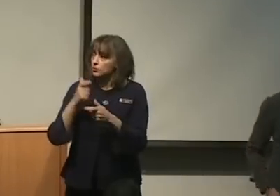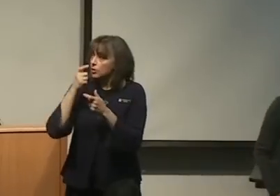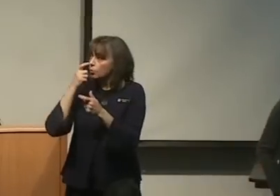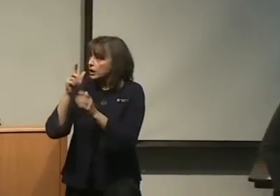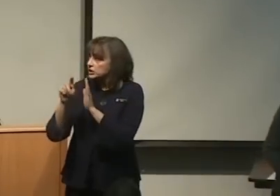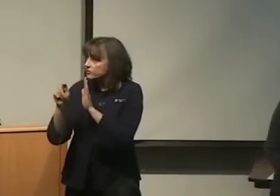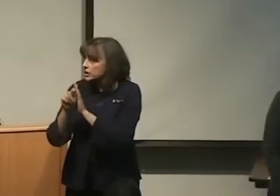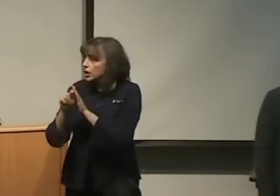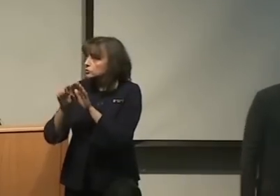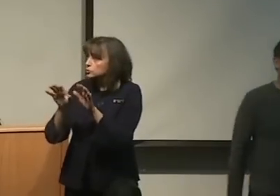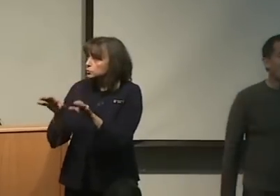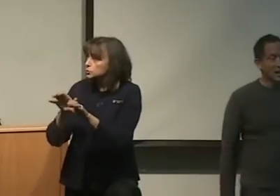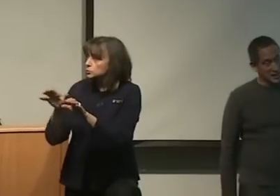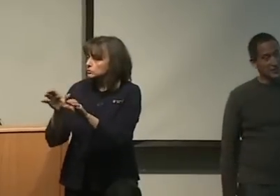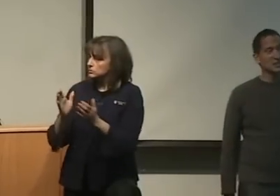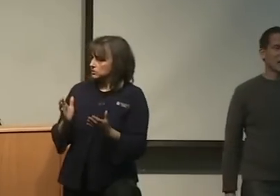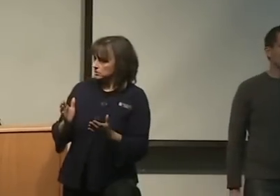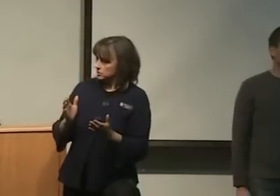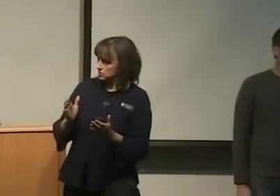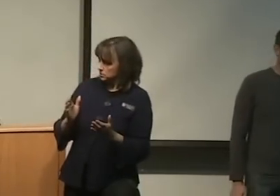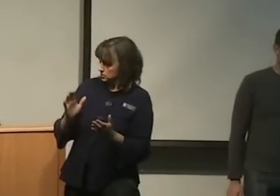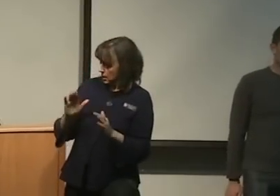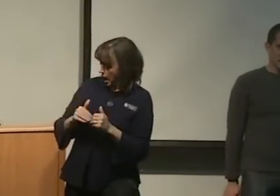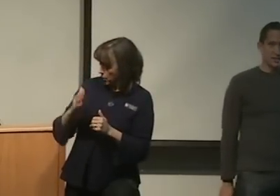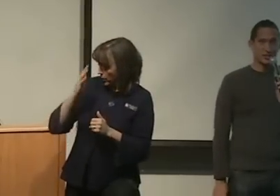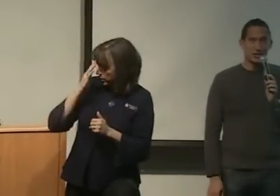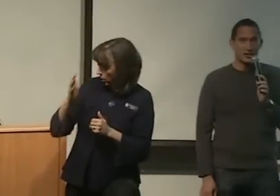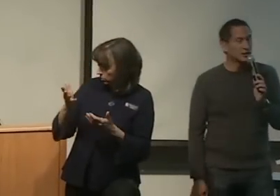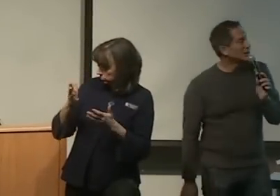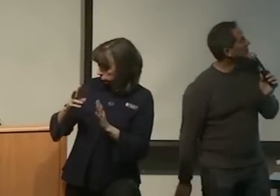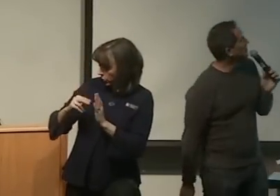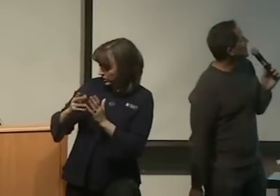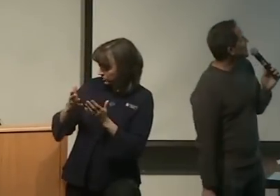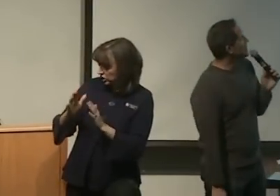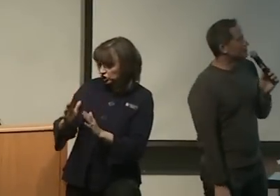I give an exam before every class, alright? It improves student preparation.